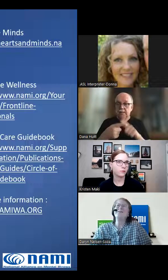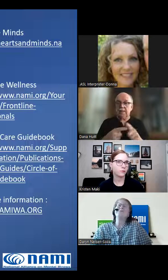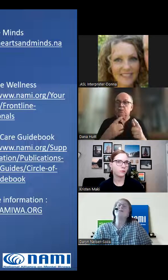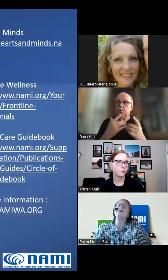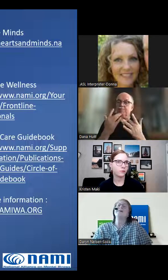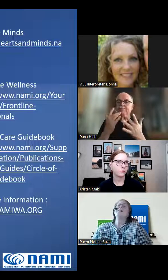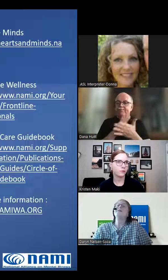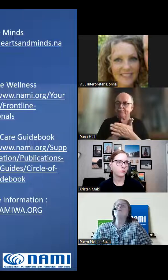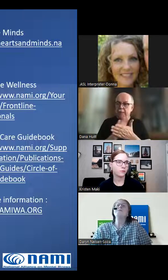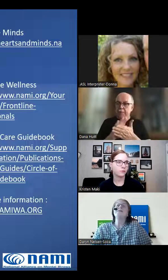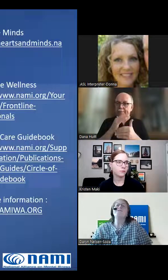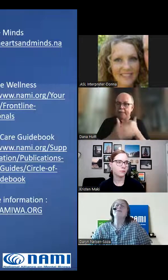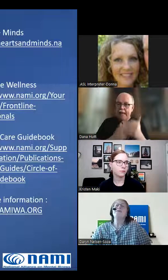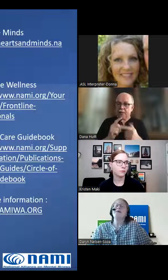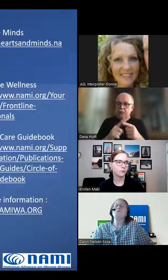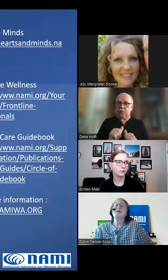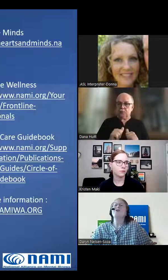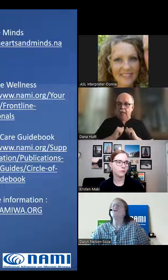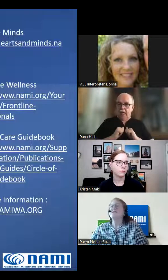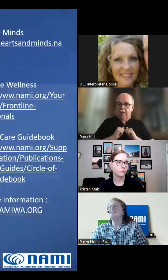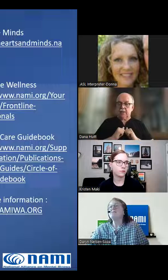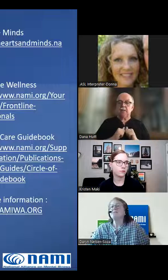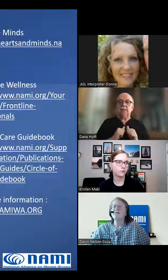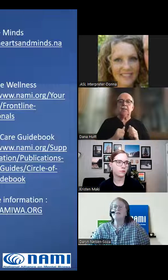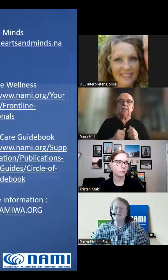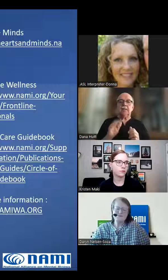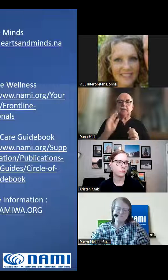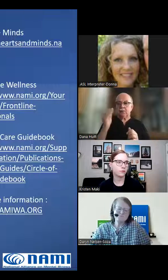point you in this direction. It's been borrowed by a number of